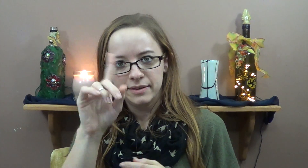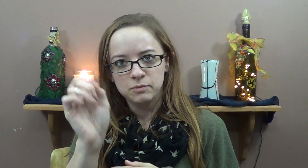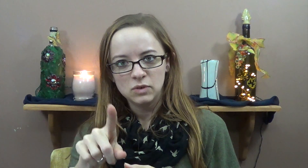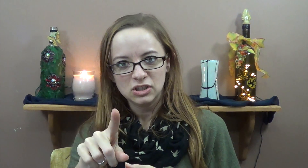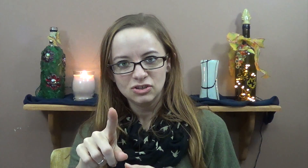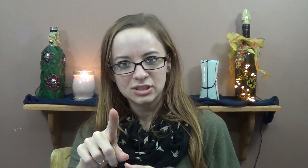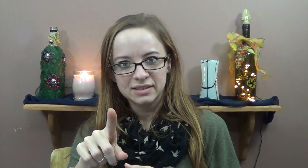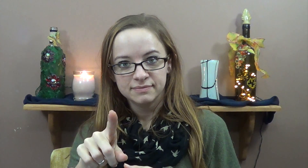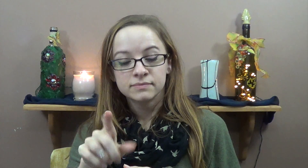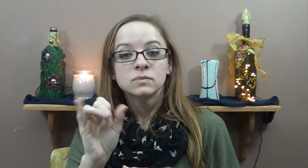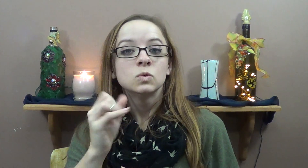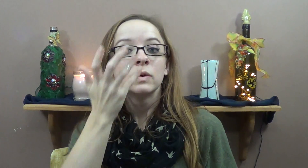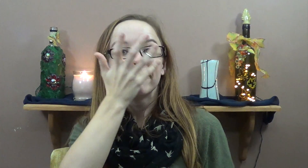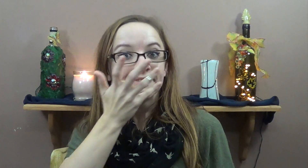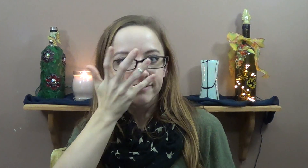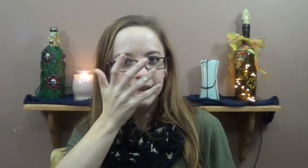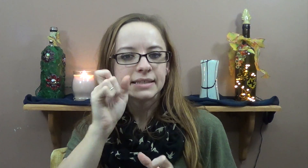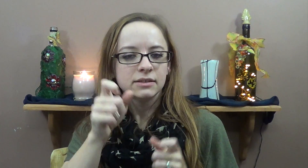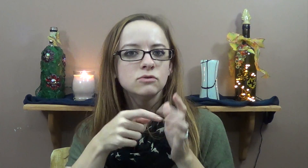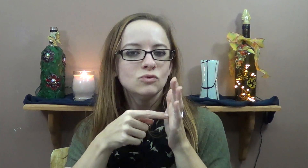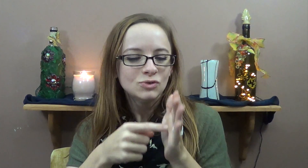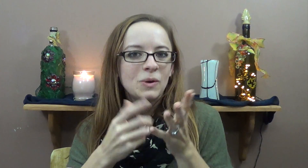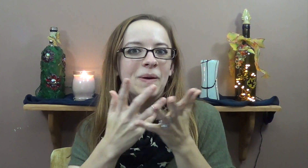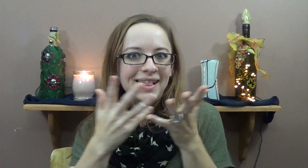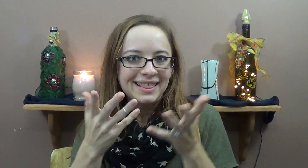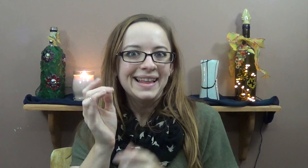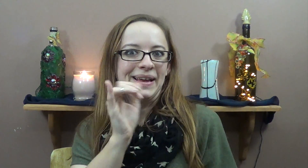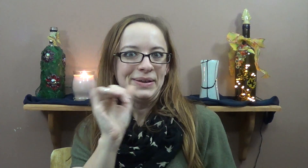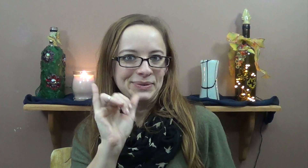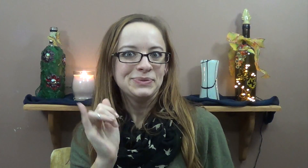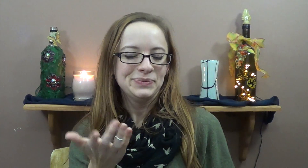why question. So, you know your face